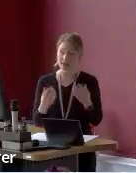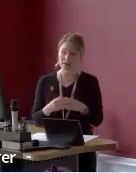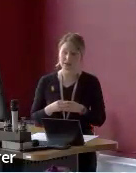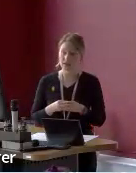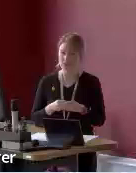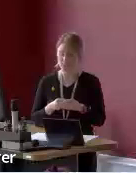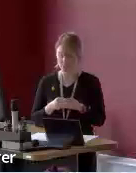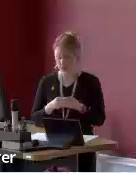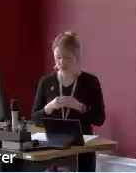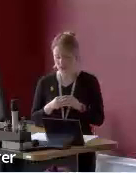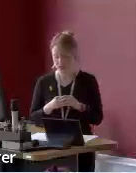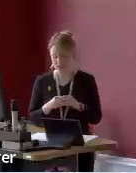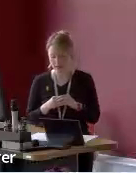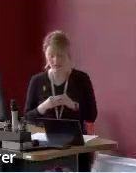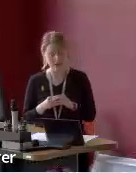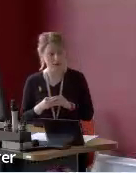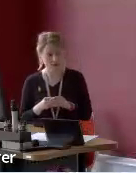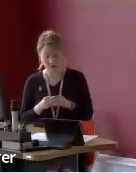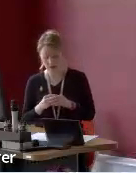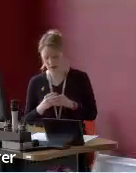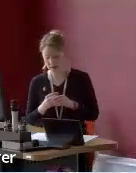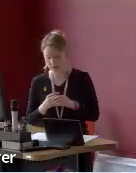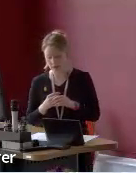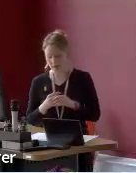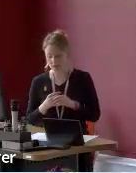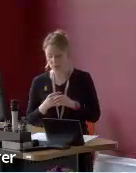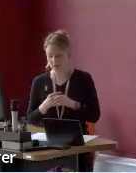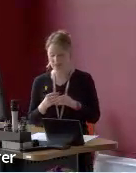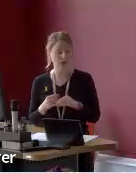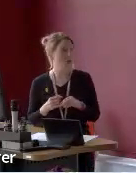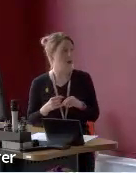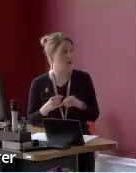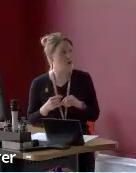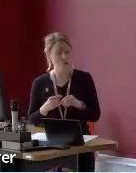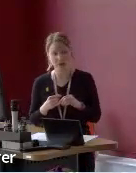Direct engagement with clinicians and health and care professionals as well as developing outputs